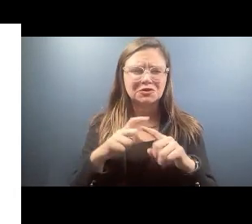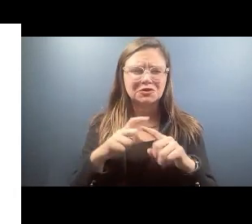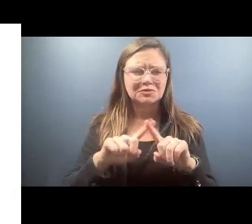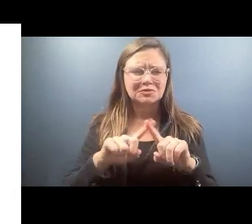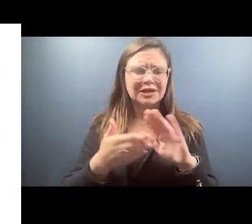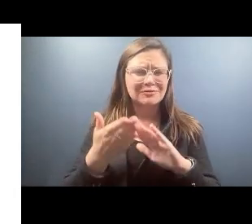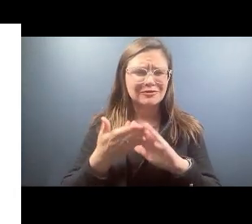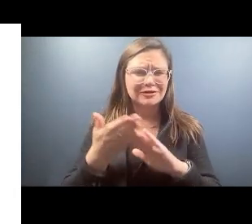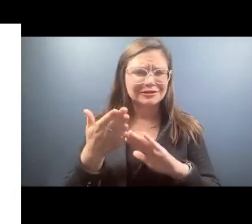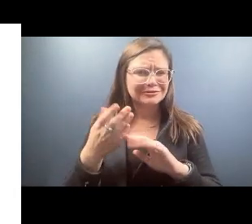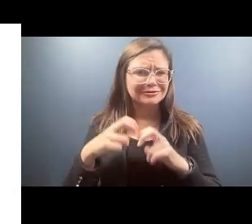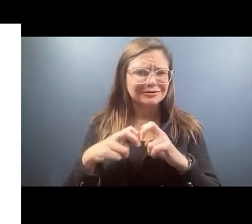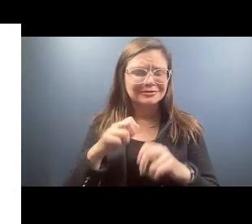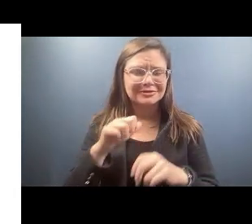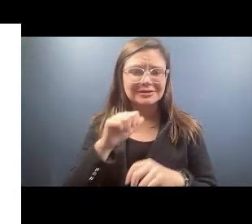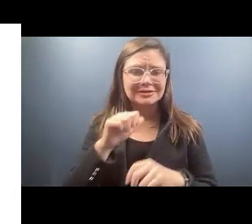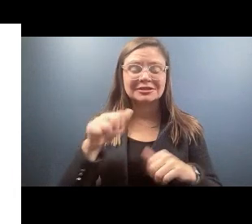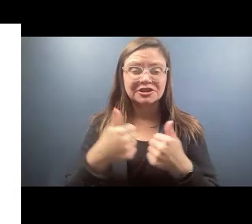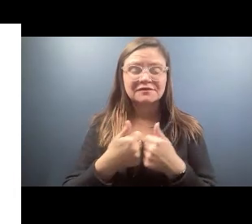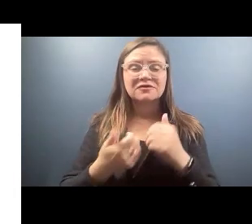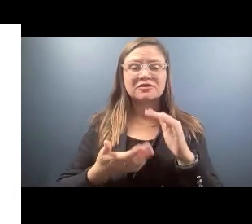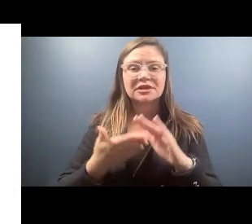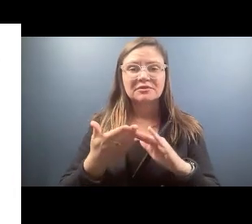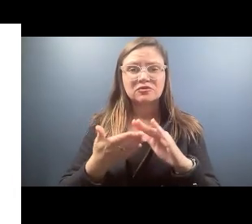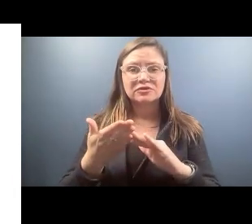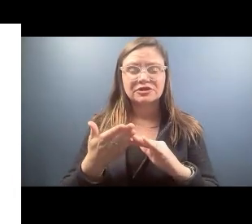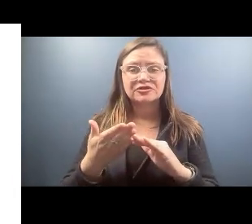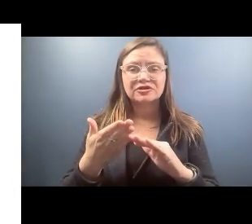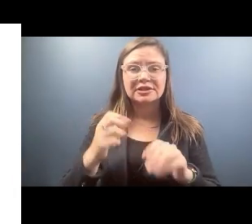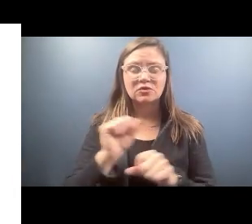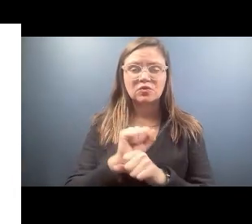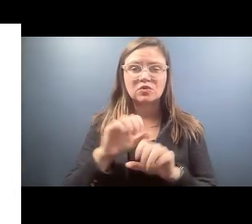it's difficult to operationalize a workforce need in these in these terms.